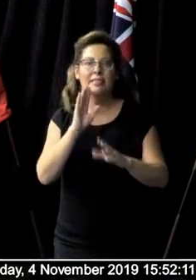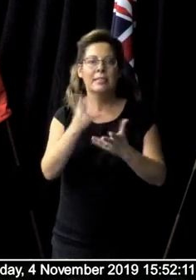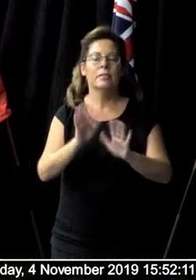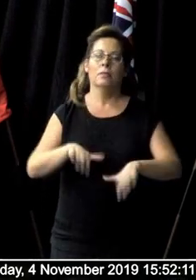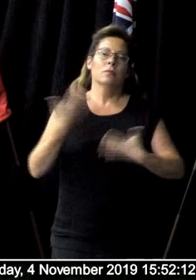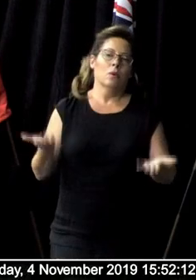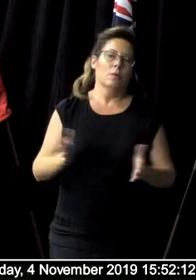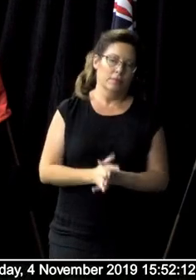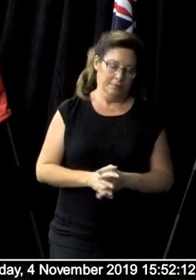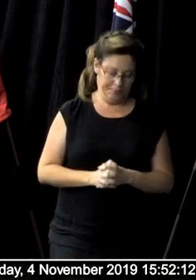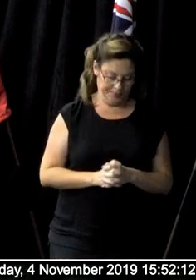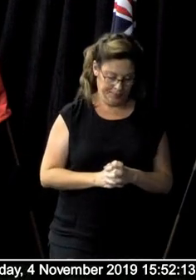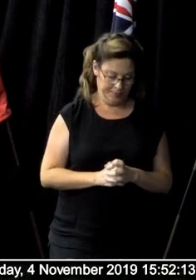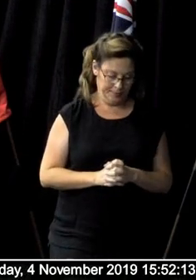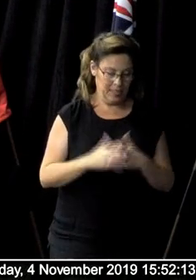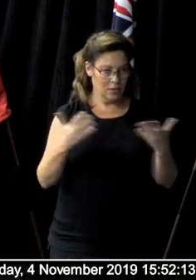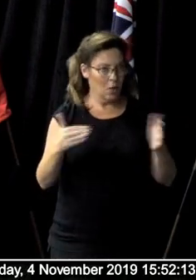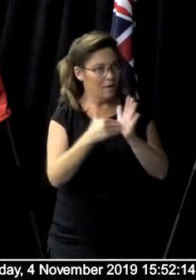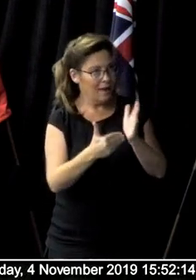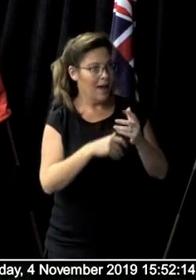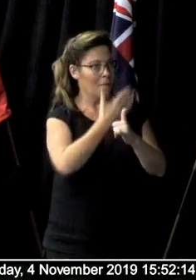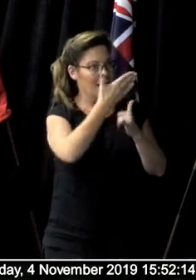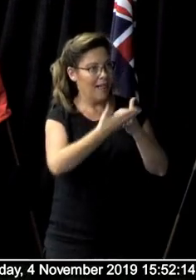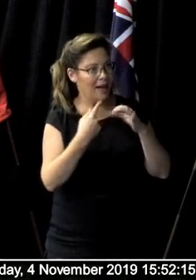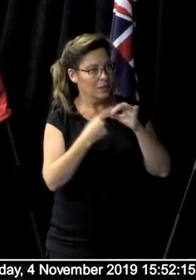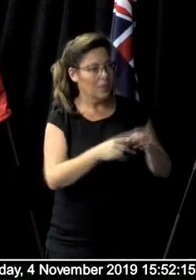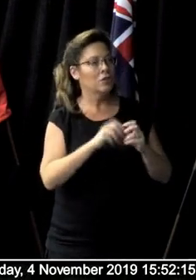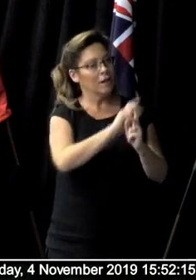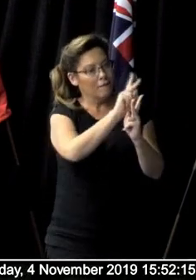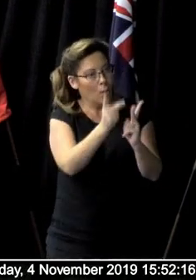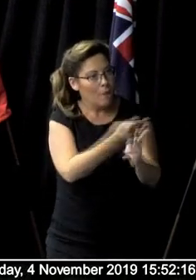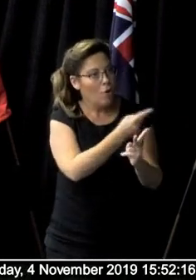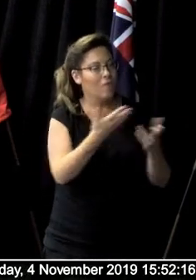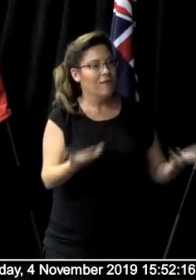you wish to see come out of this Commission? Would you like to start, Mrs Wilson?